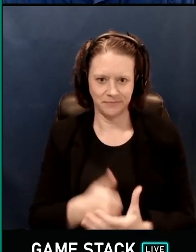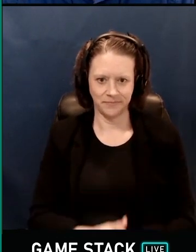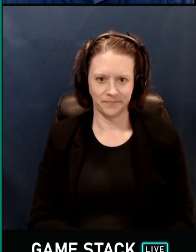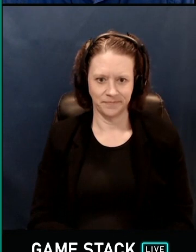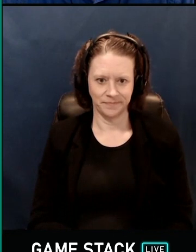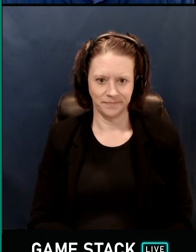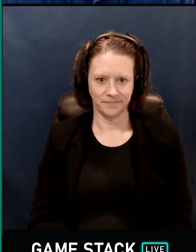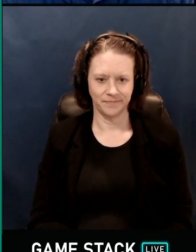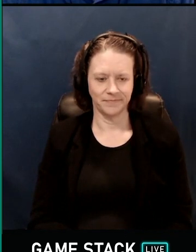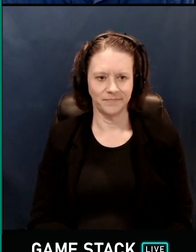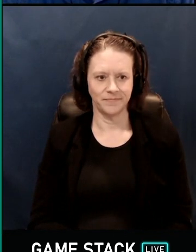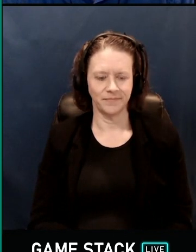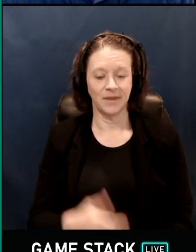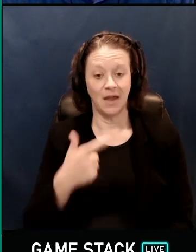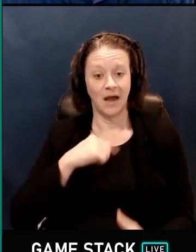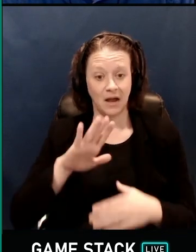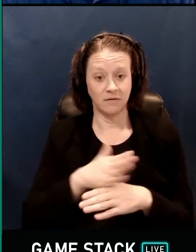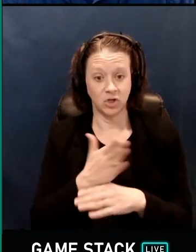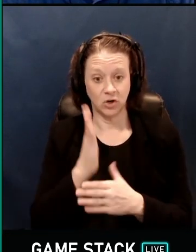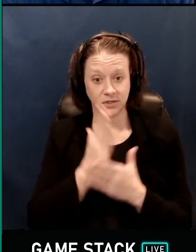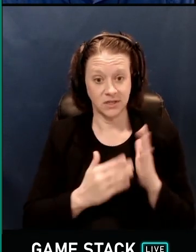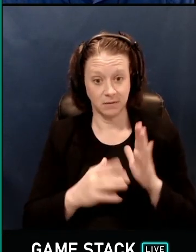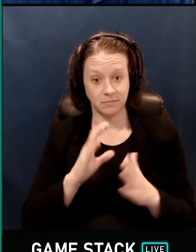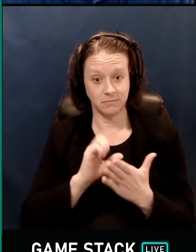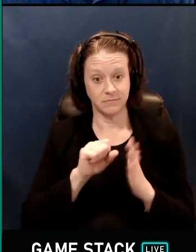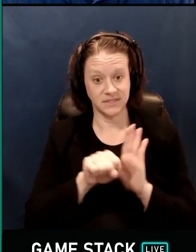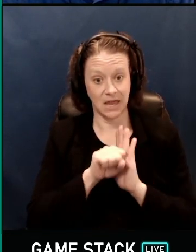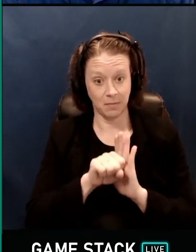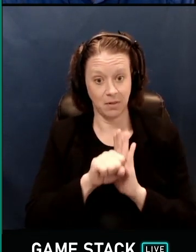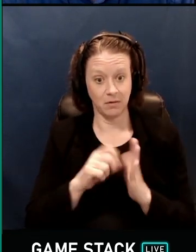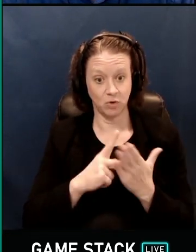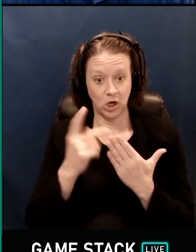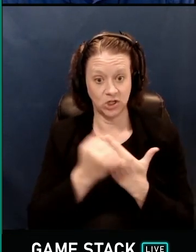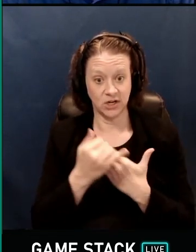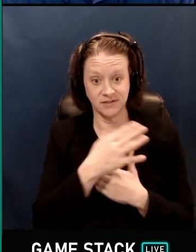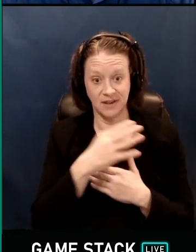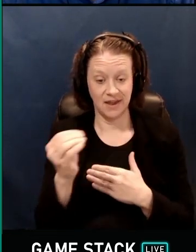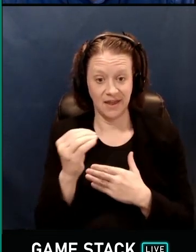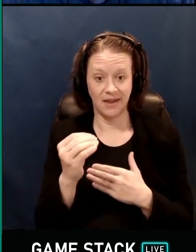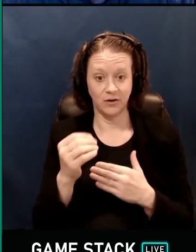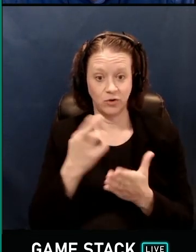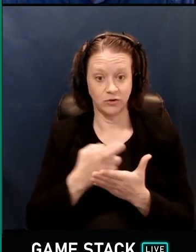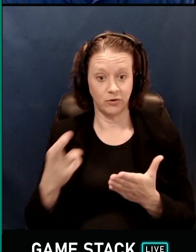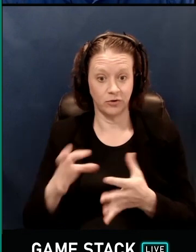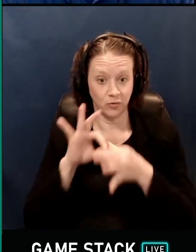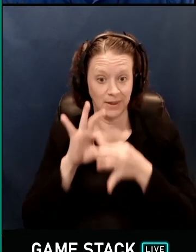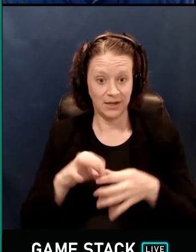I've shared some sample projects and resources related to this presentation.